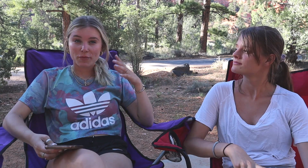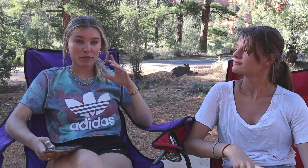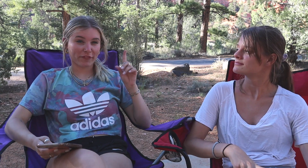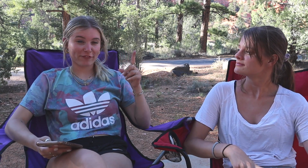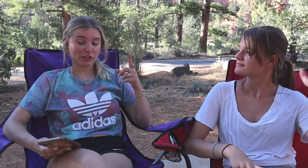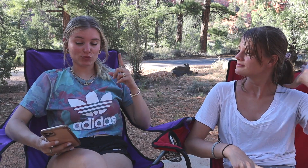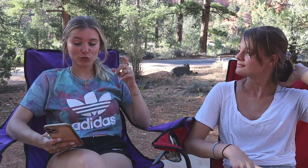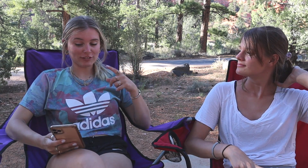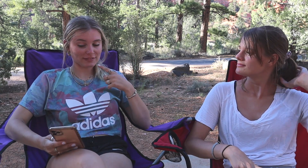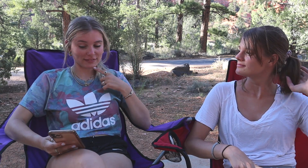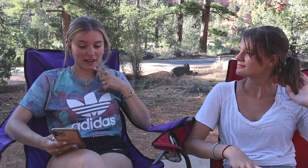C: the first question is